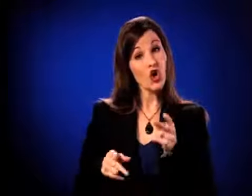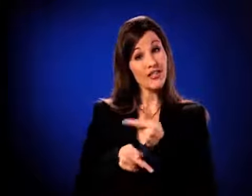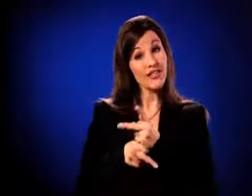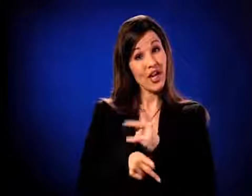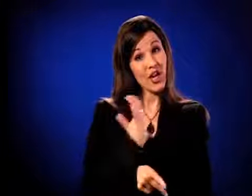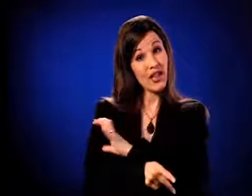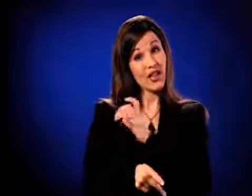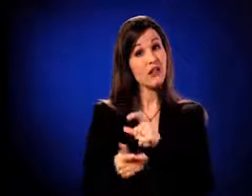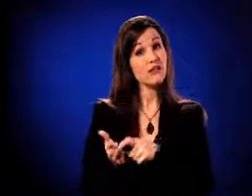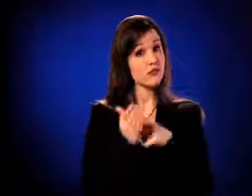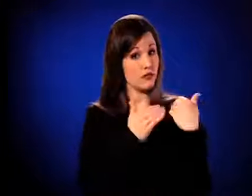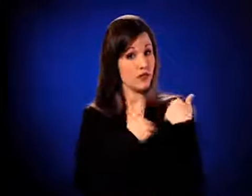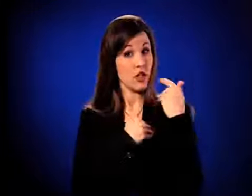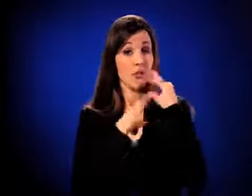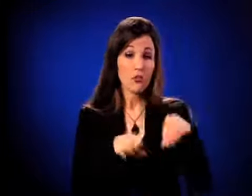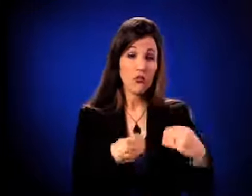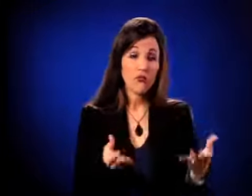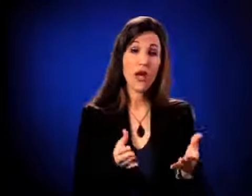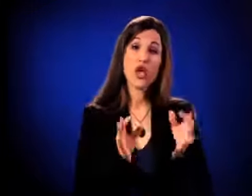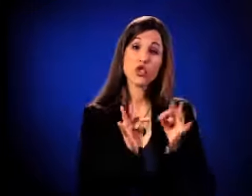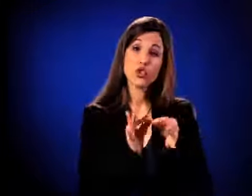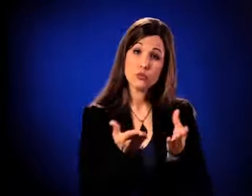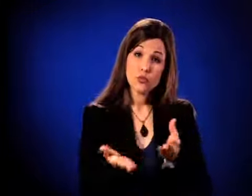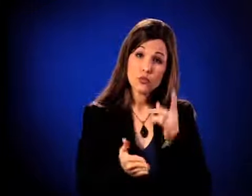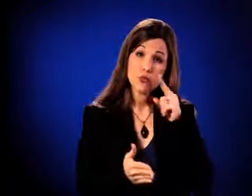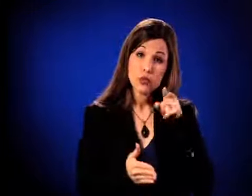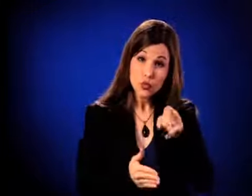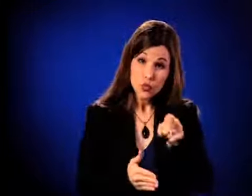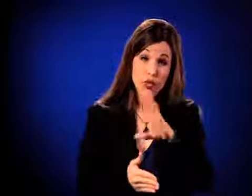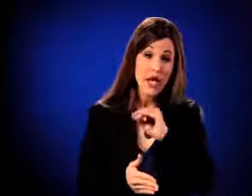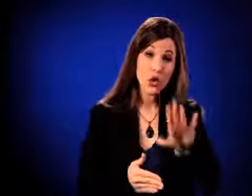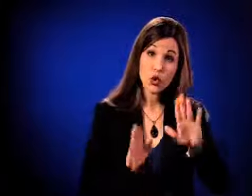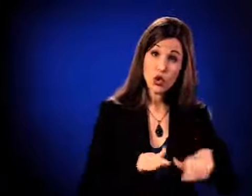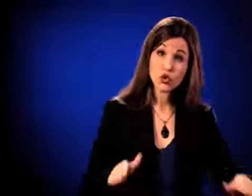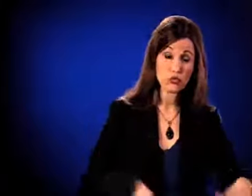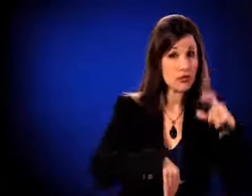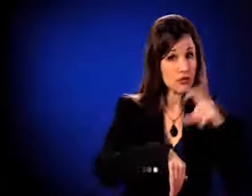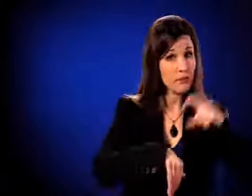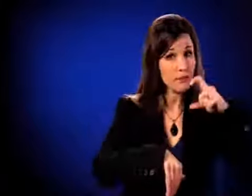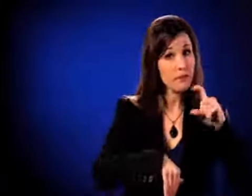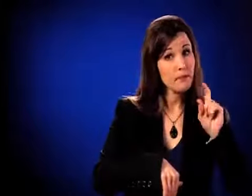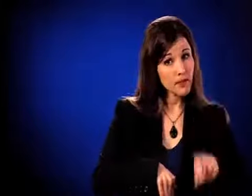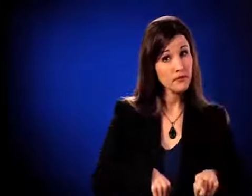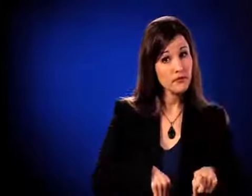Urgent care clinics have an obligation to provide timely interpreting services for you or your child.